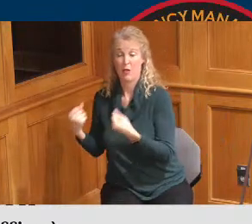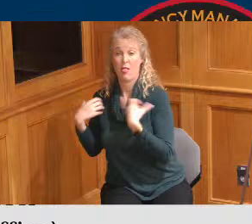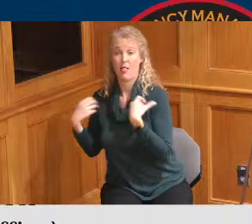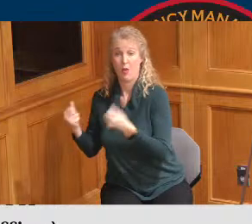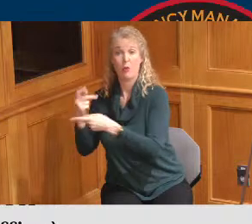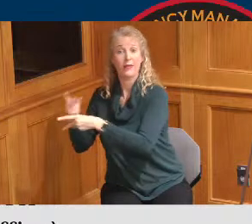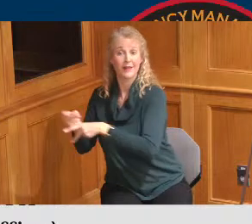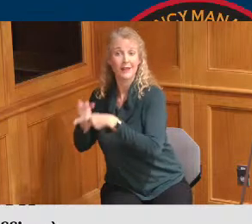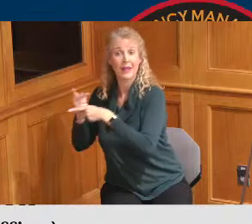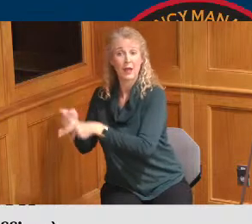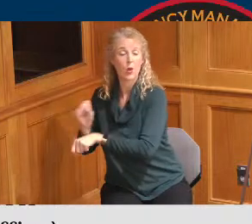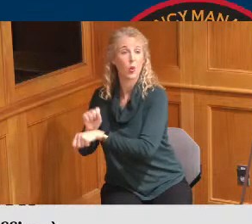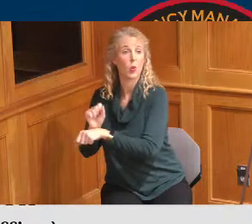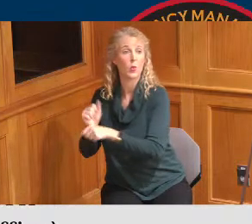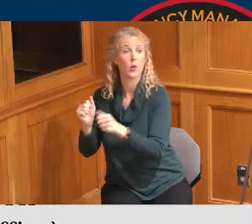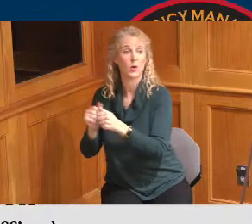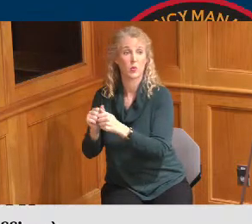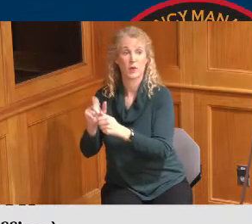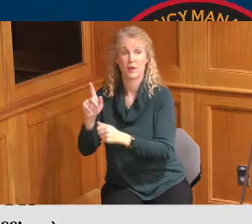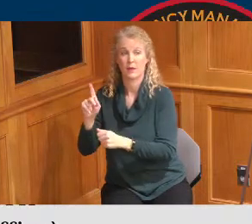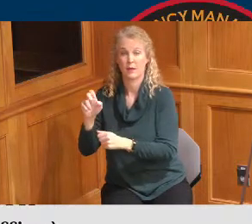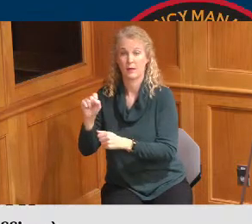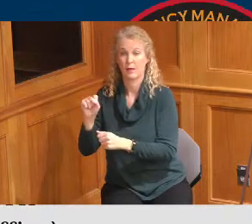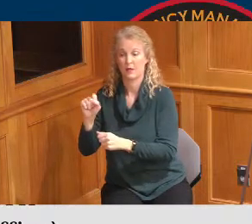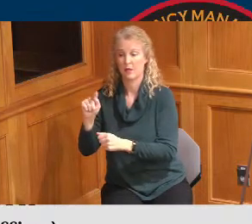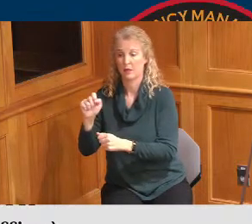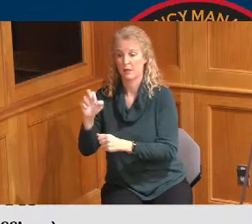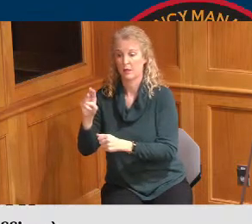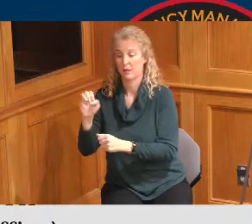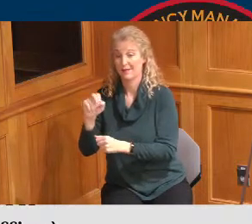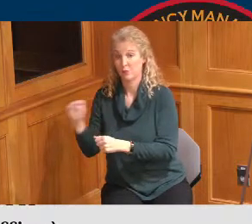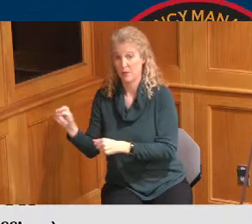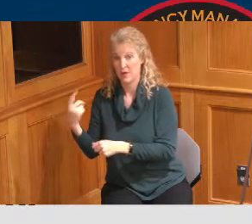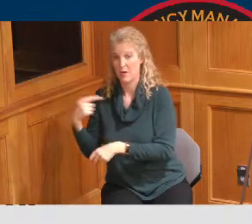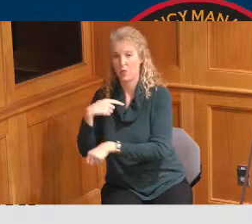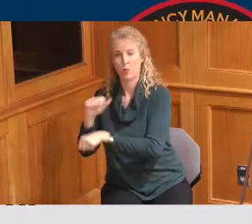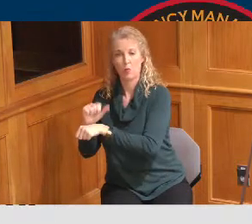with Commissioner Kerman at the Hamilton County Public Health to coordinate that function and we